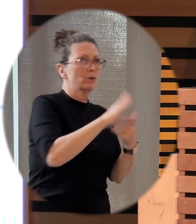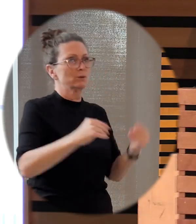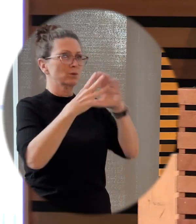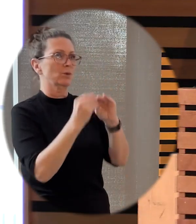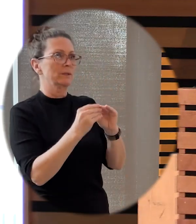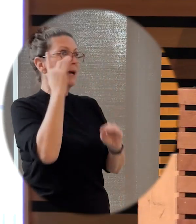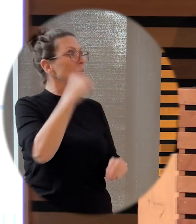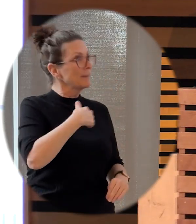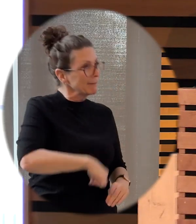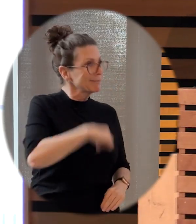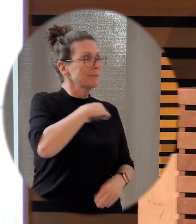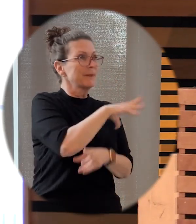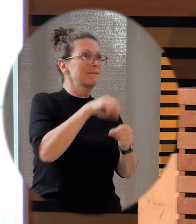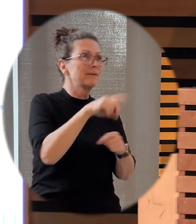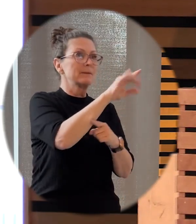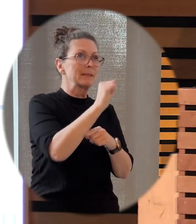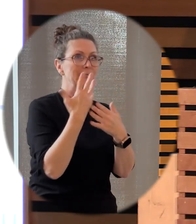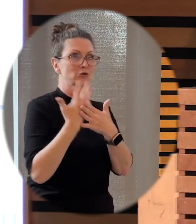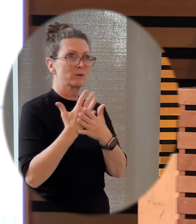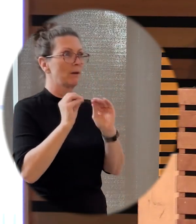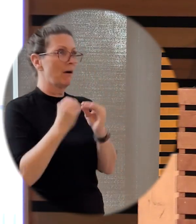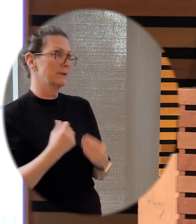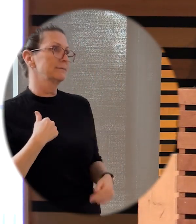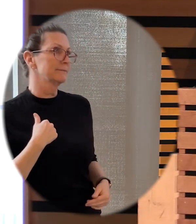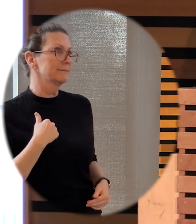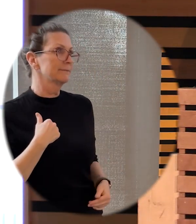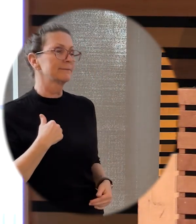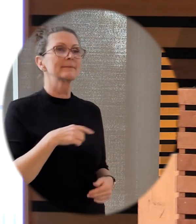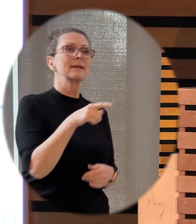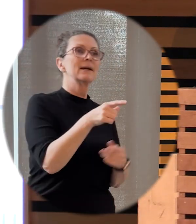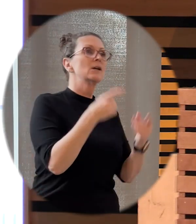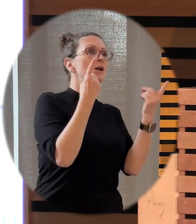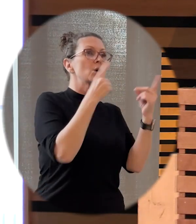be a part of the disability screen office, which is dedicated to removing accessibility barriers,